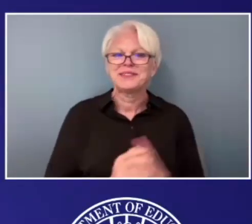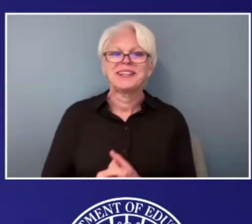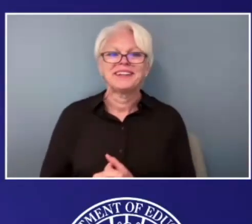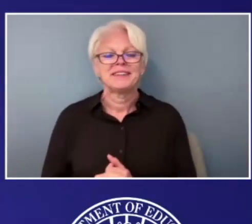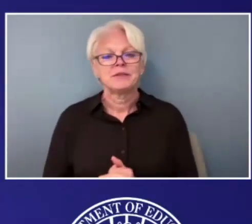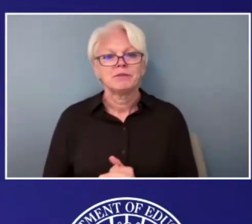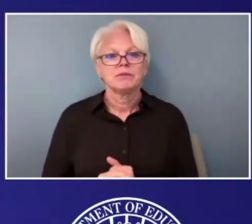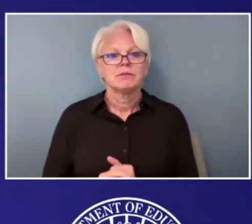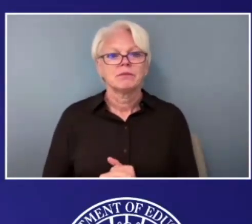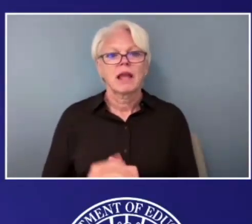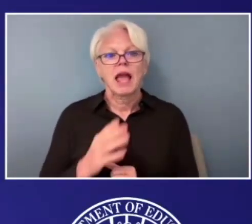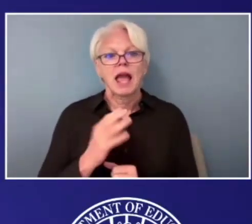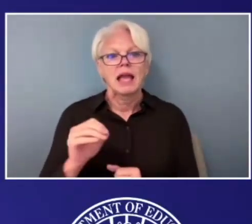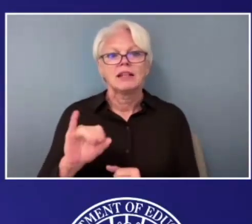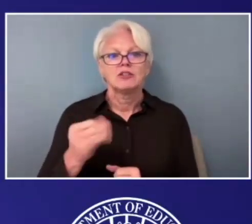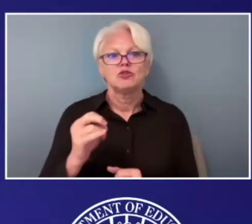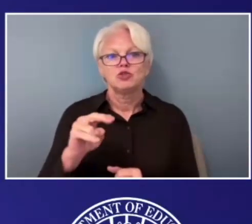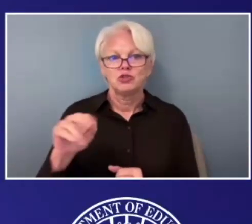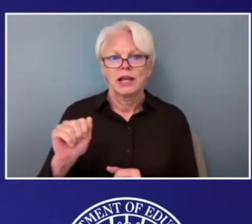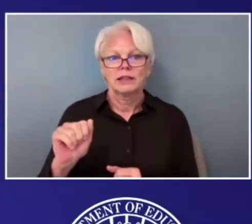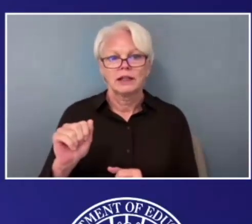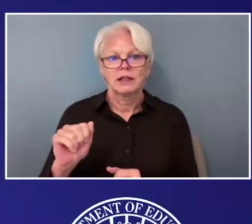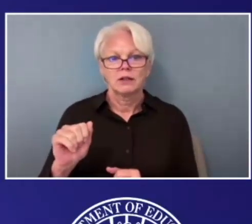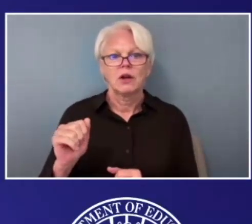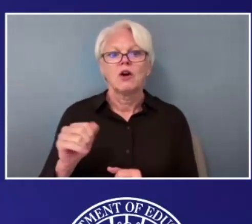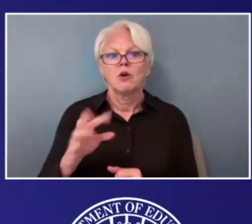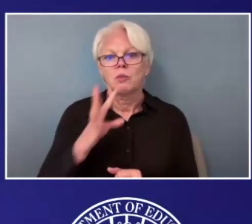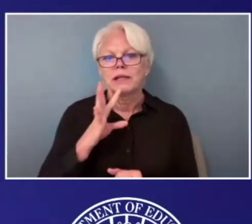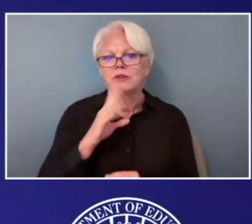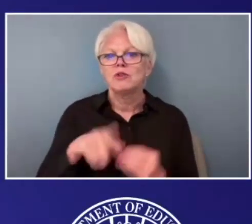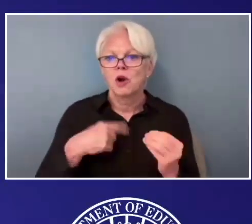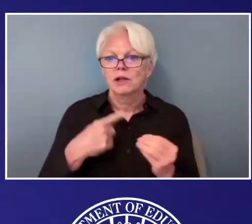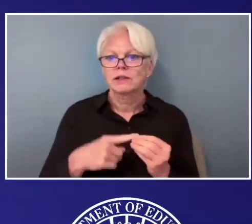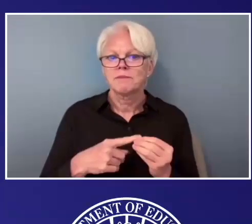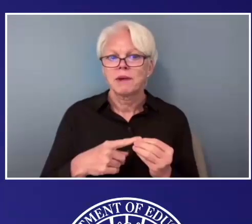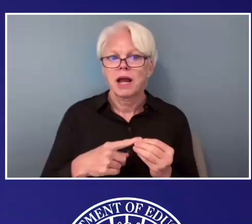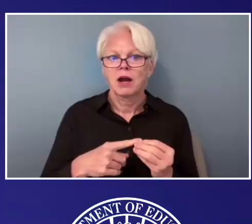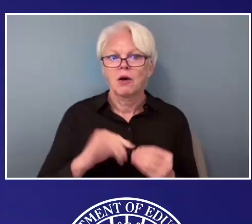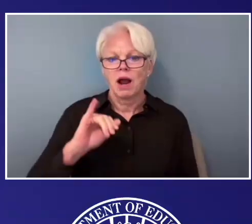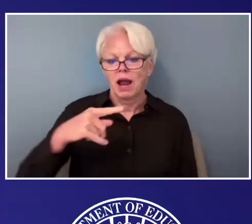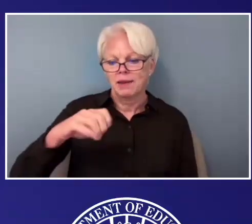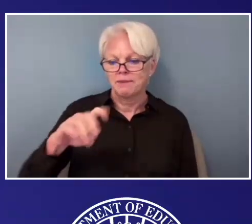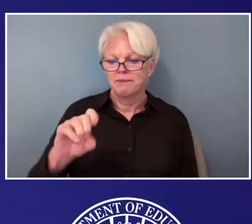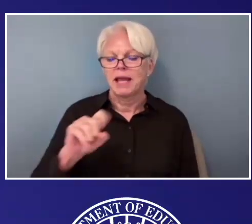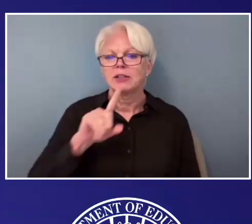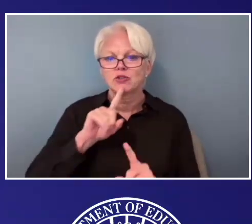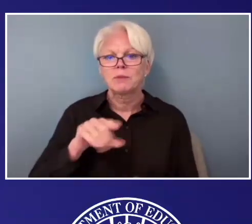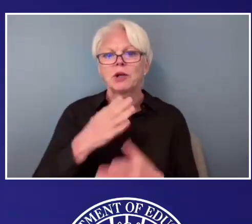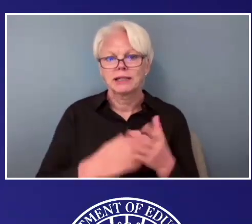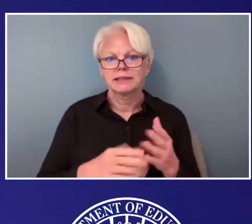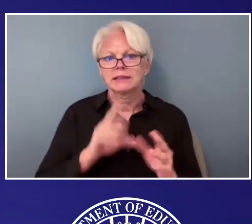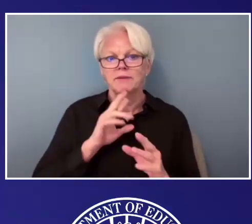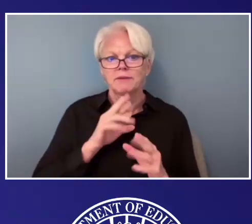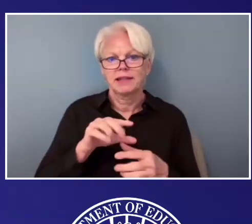And then Jenna, we talked, we talked about the IPEDS reporting in some of the language there. So that is what I